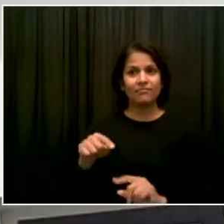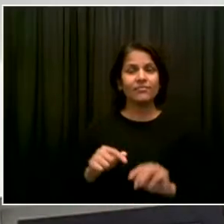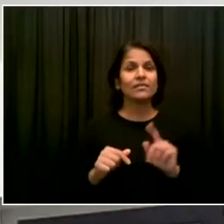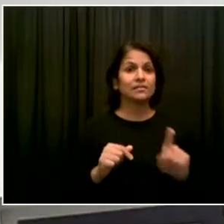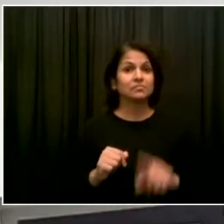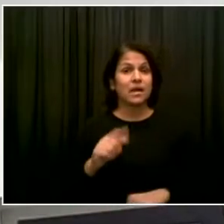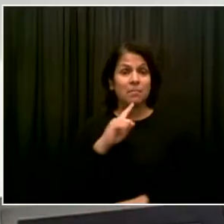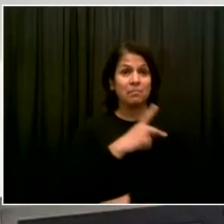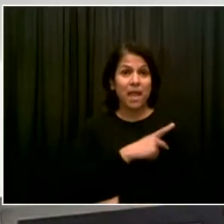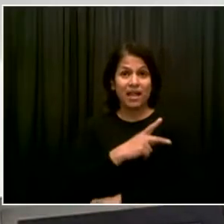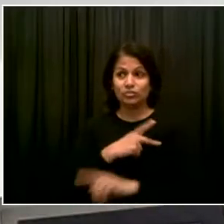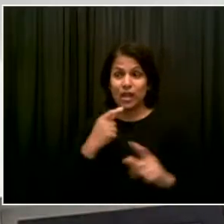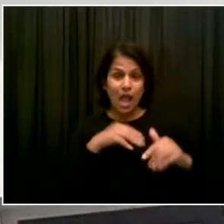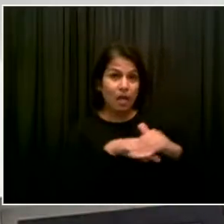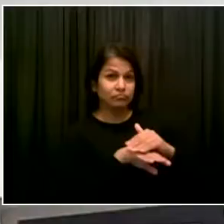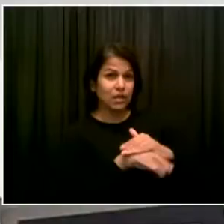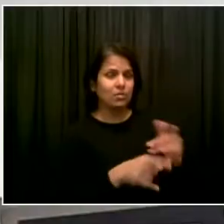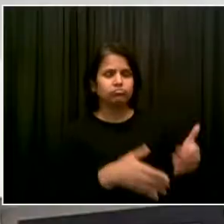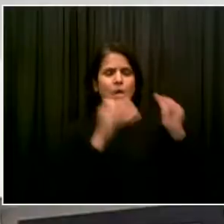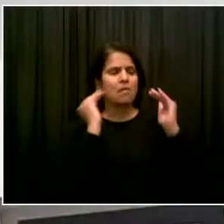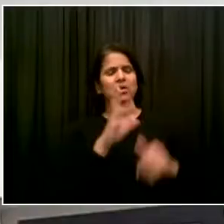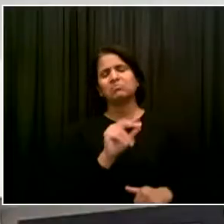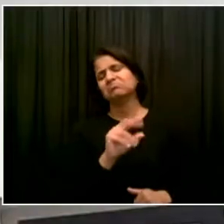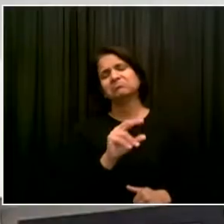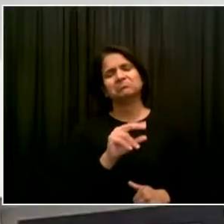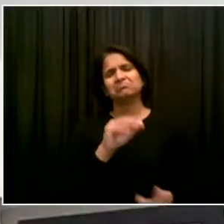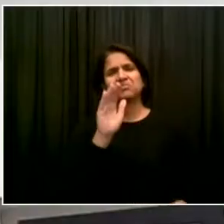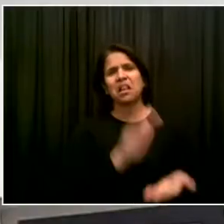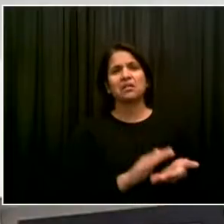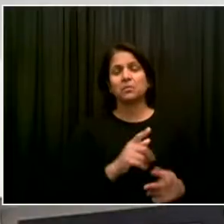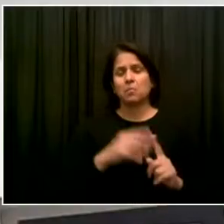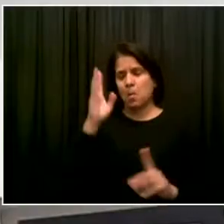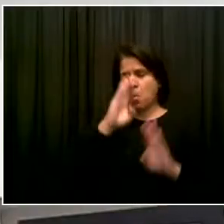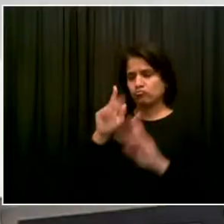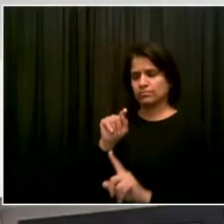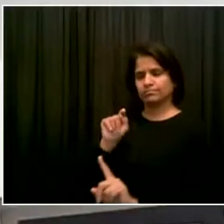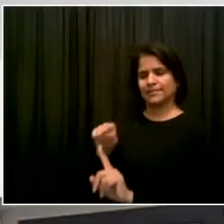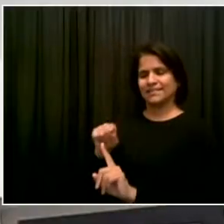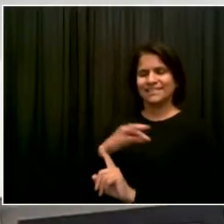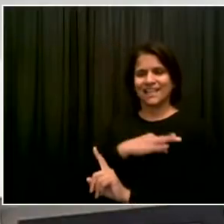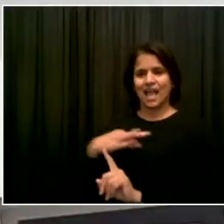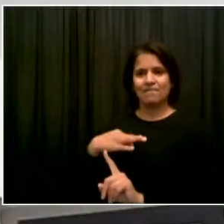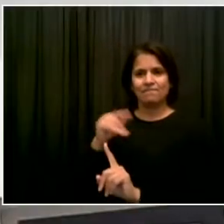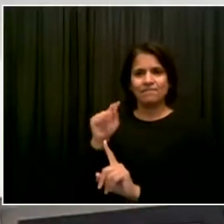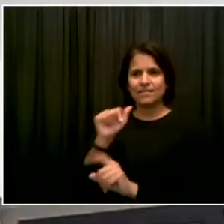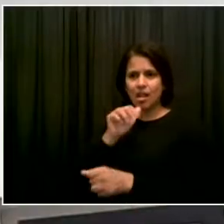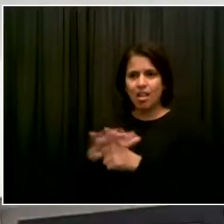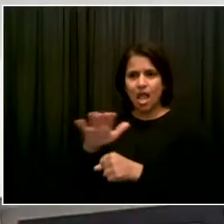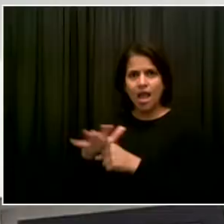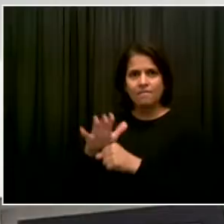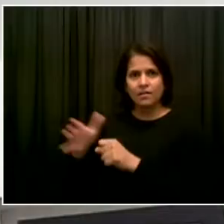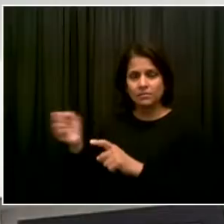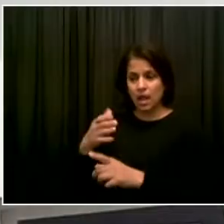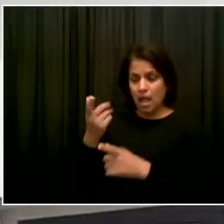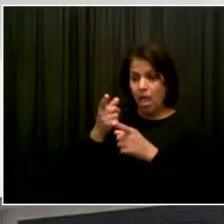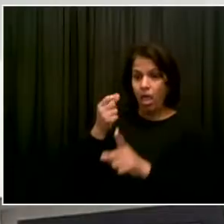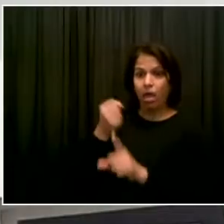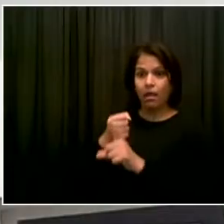ARE NOT SEEING LARGE NUMBERS OF HOSPITALIZED PATIENTS OVERWHELMING US